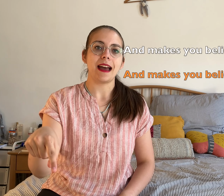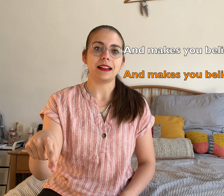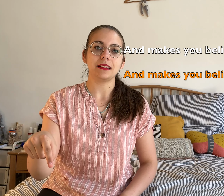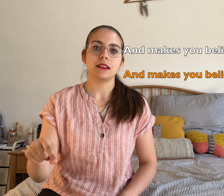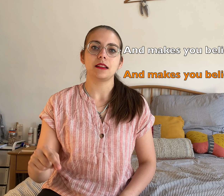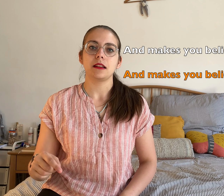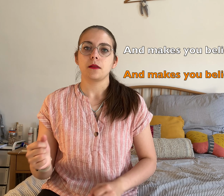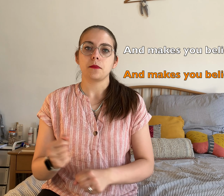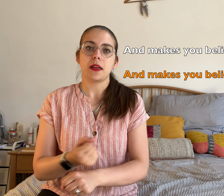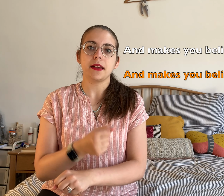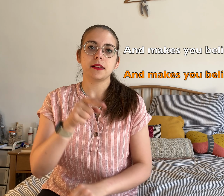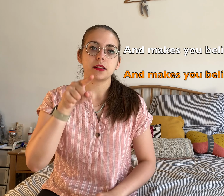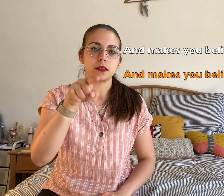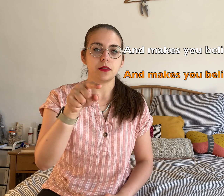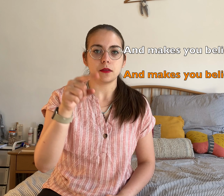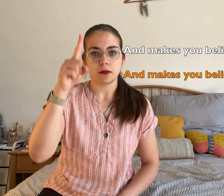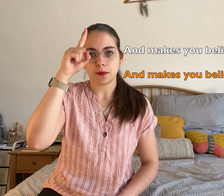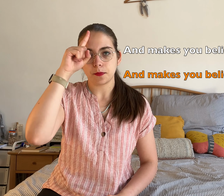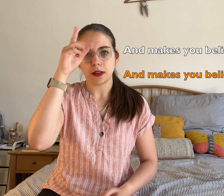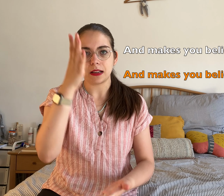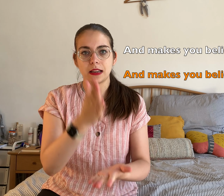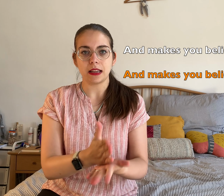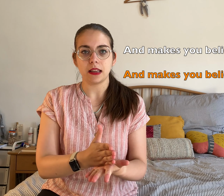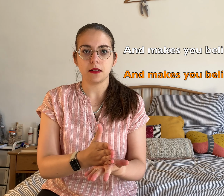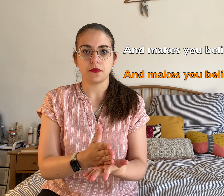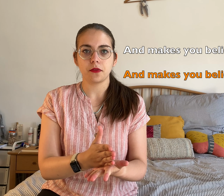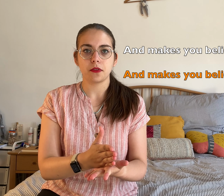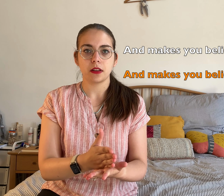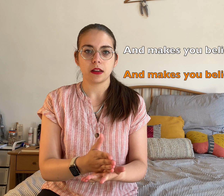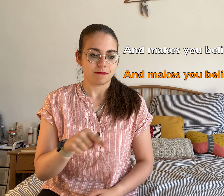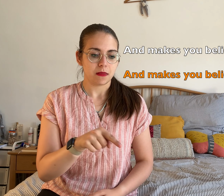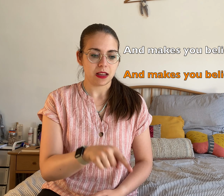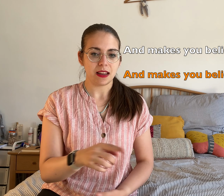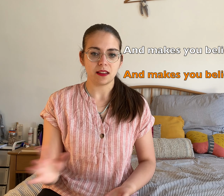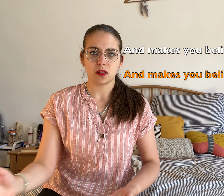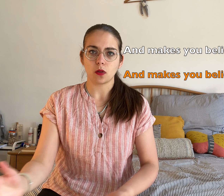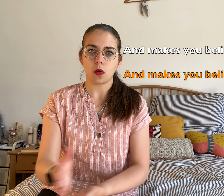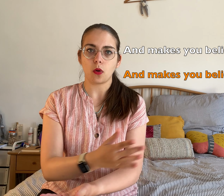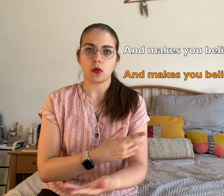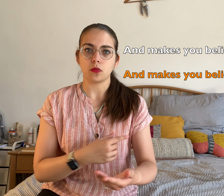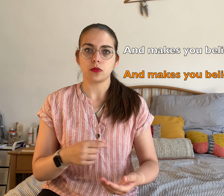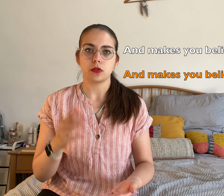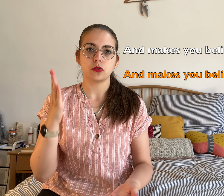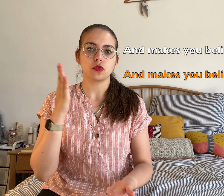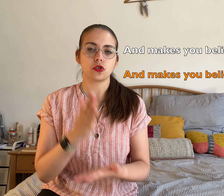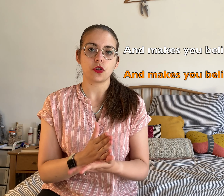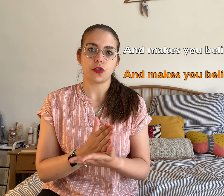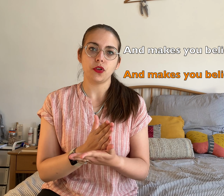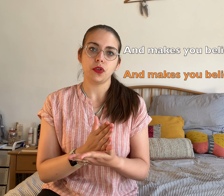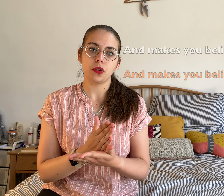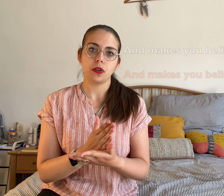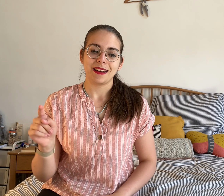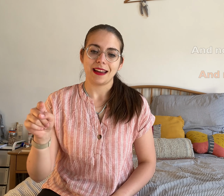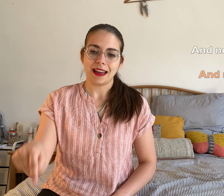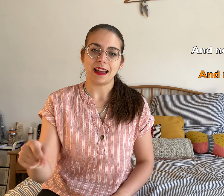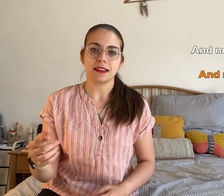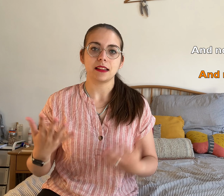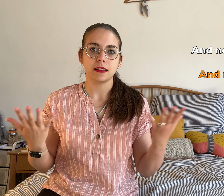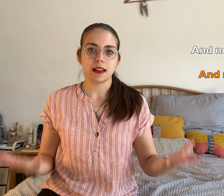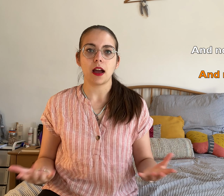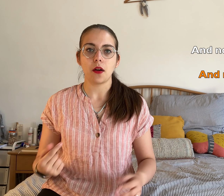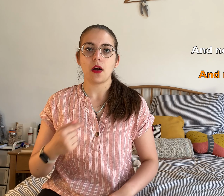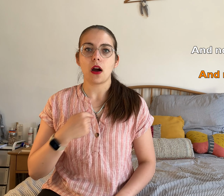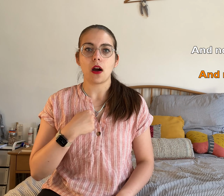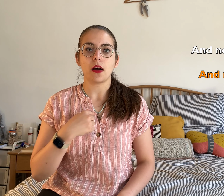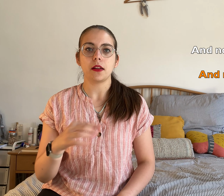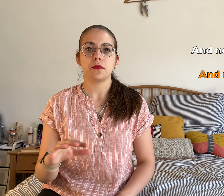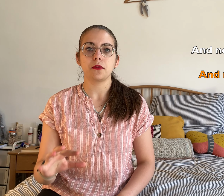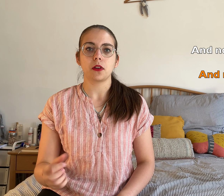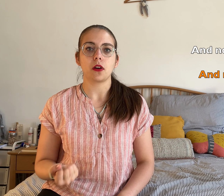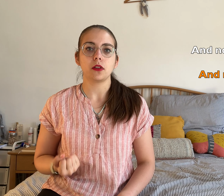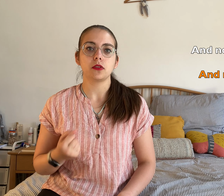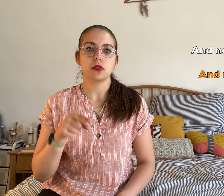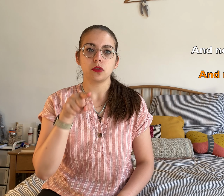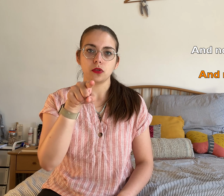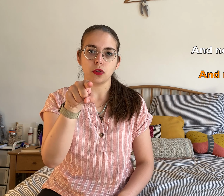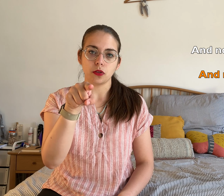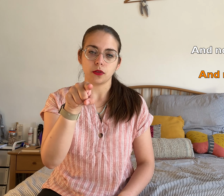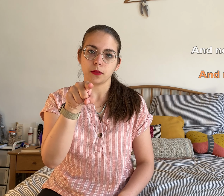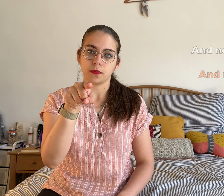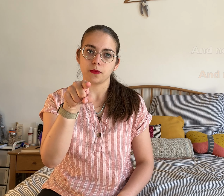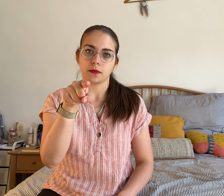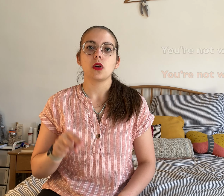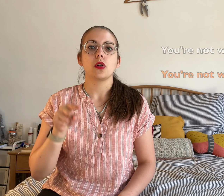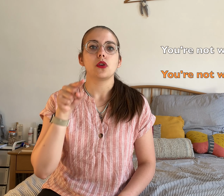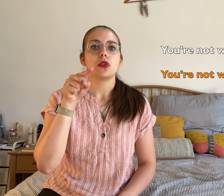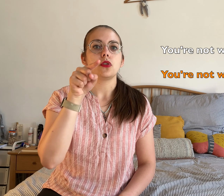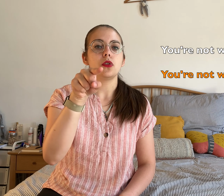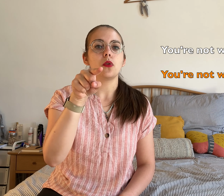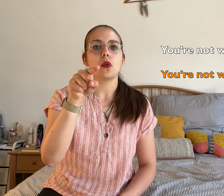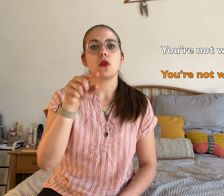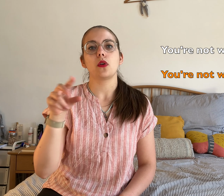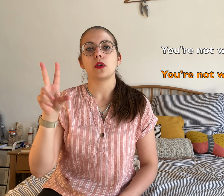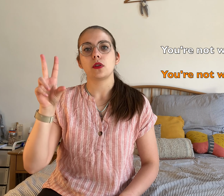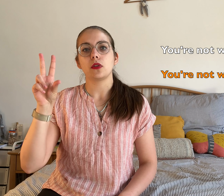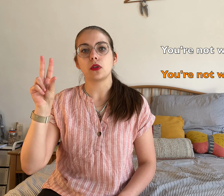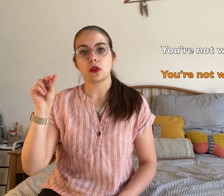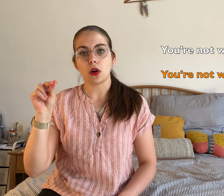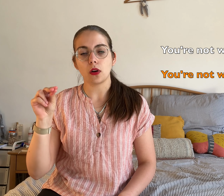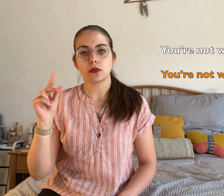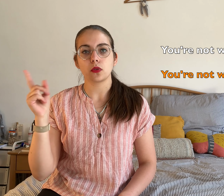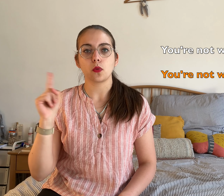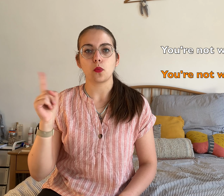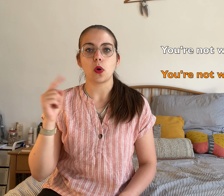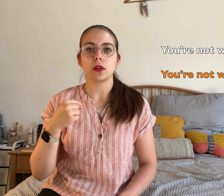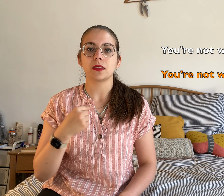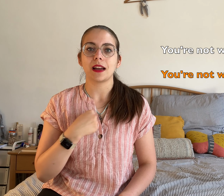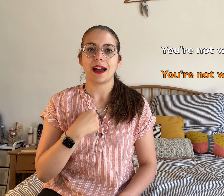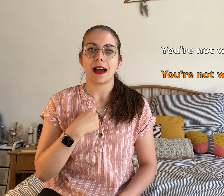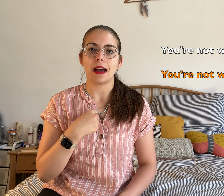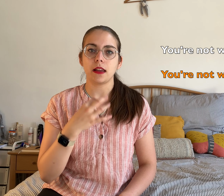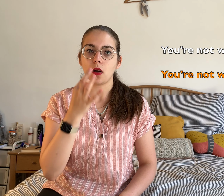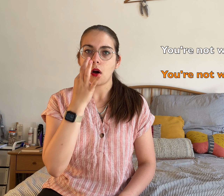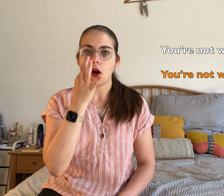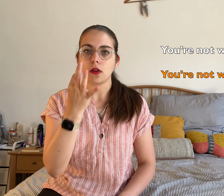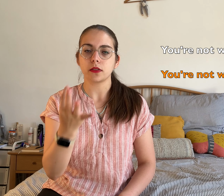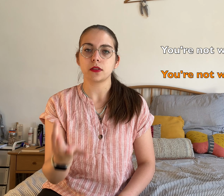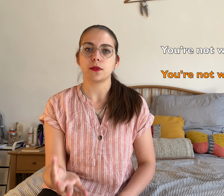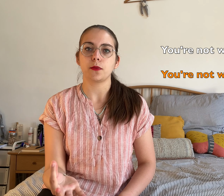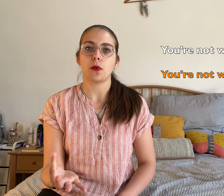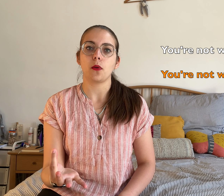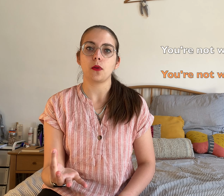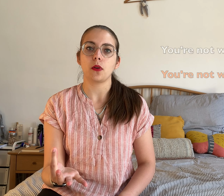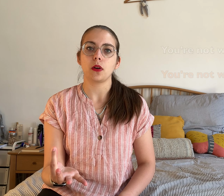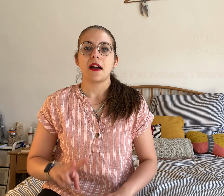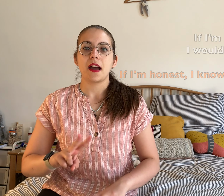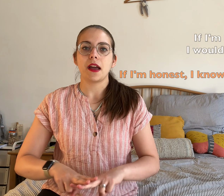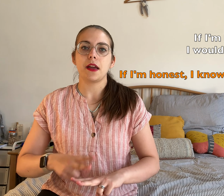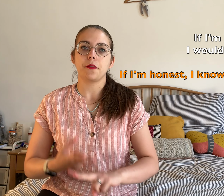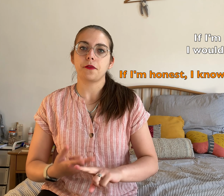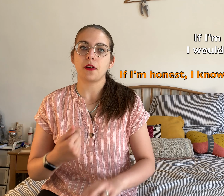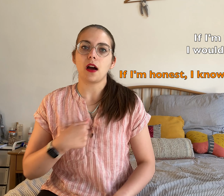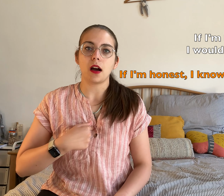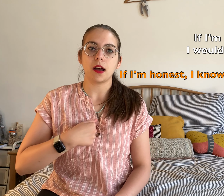and makes you believe it's all true. And now I've got you. You're not what I asked for. If I'm